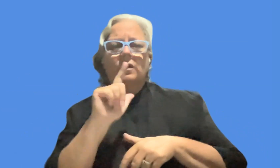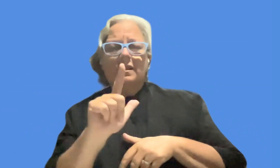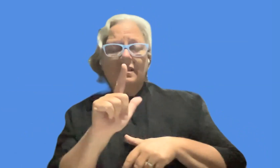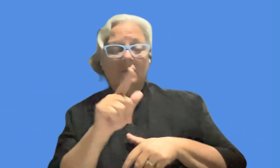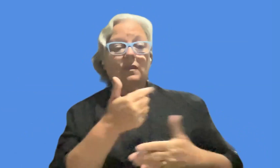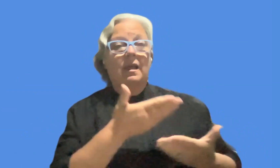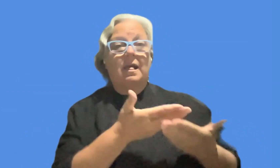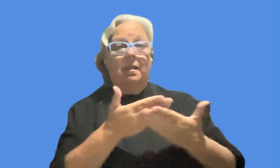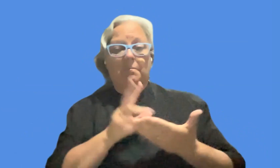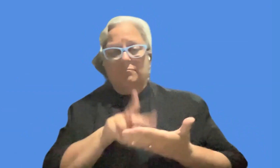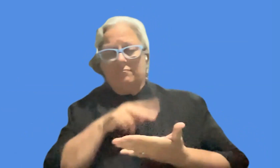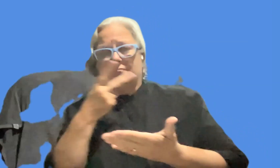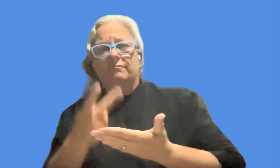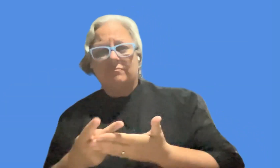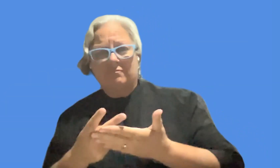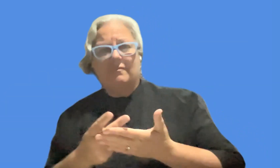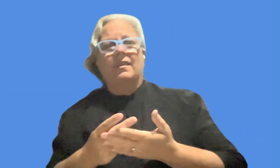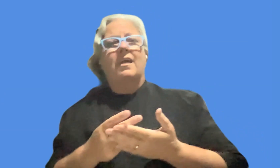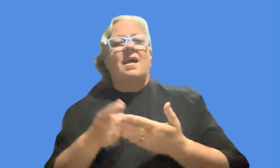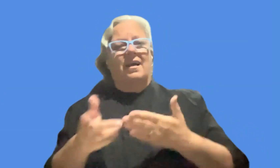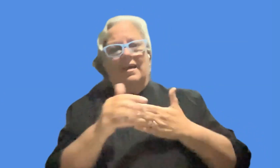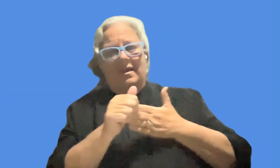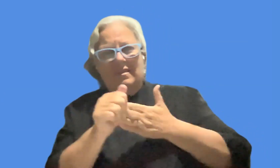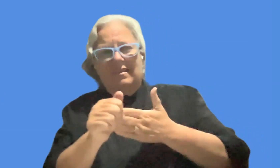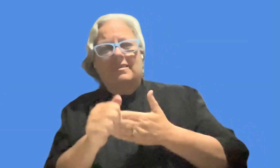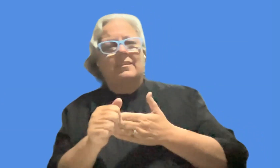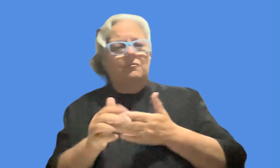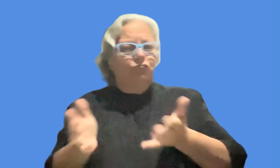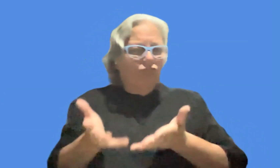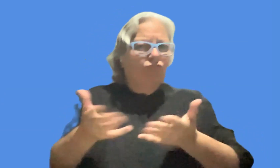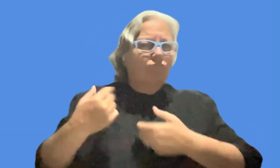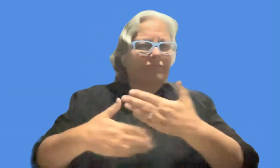operational tools that help our colleagues in the field to translate